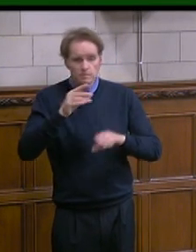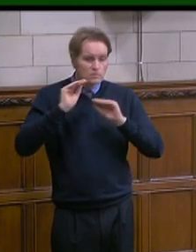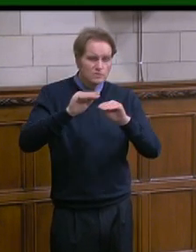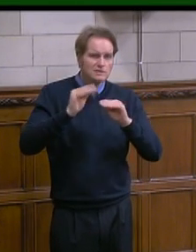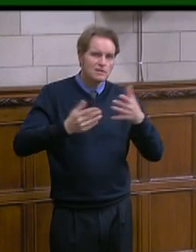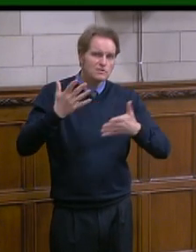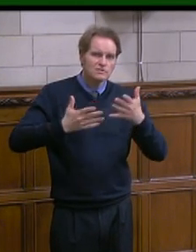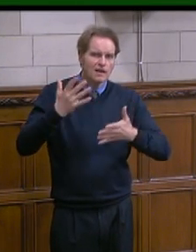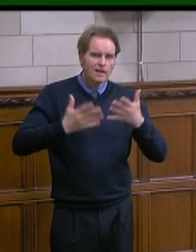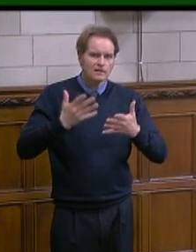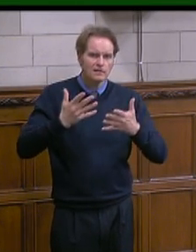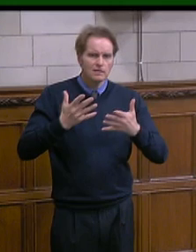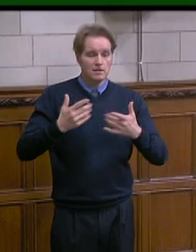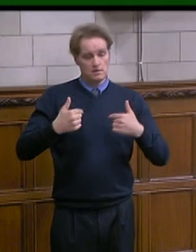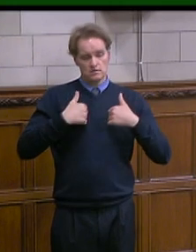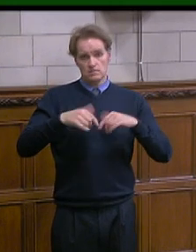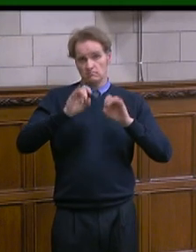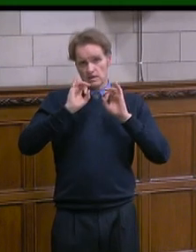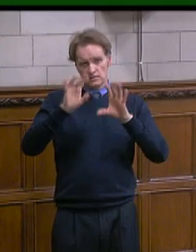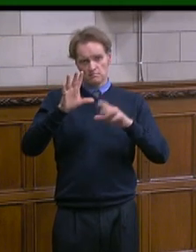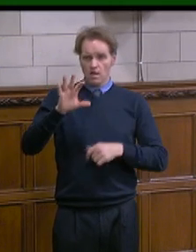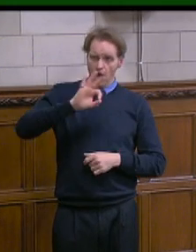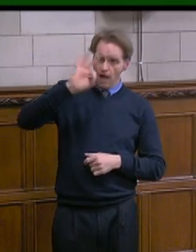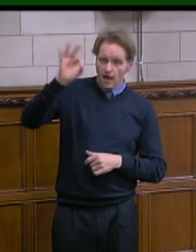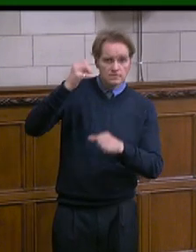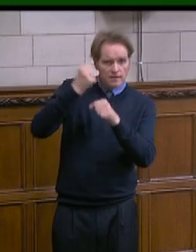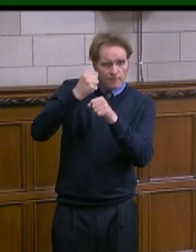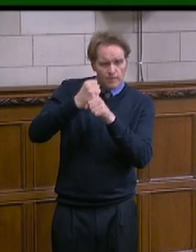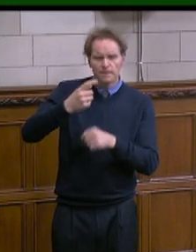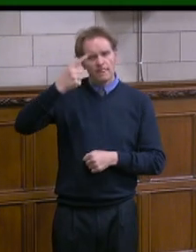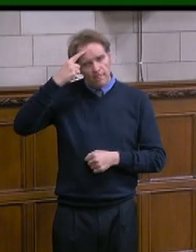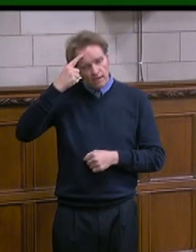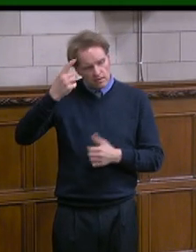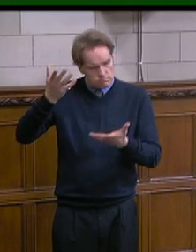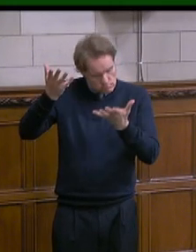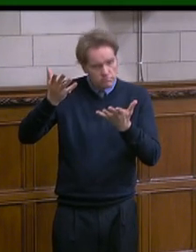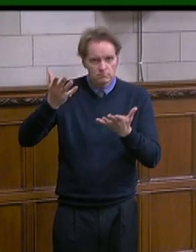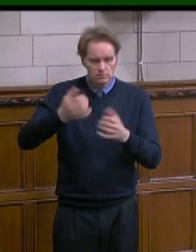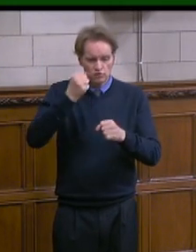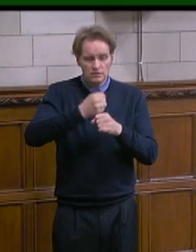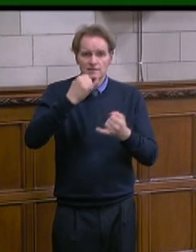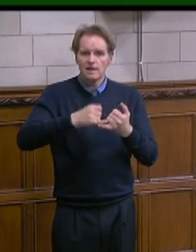I therefore call on the Government to rethink their approach and ensure that a GCSE qualification